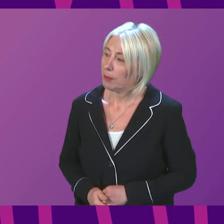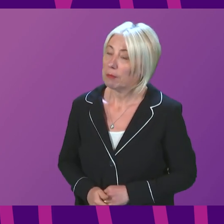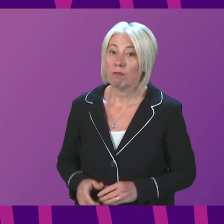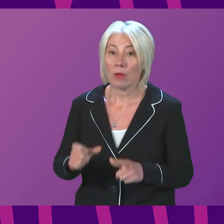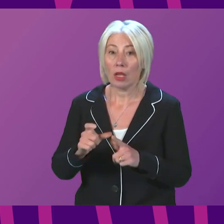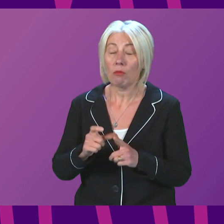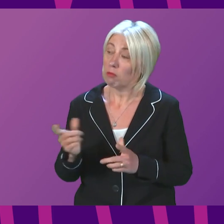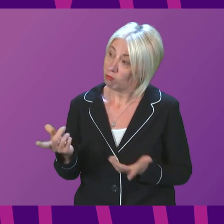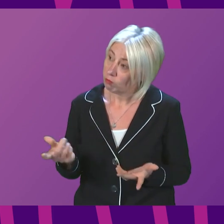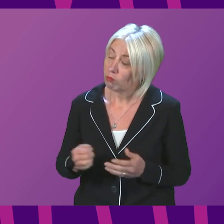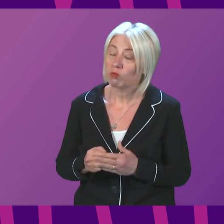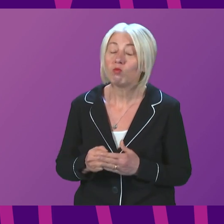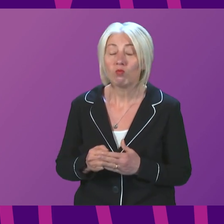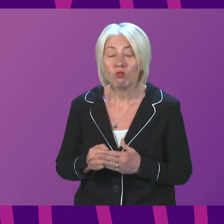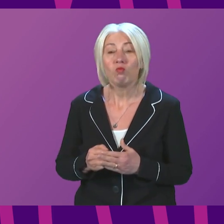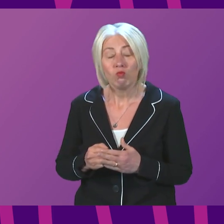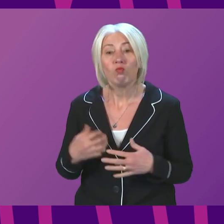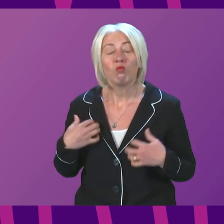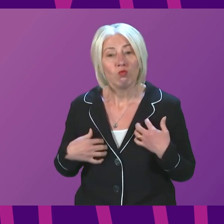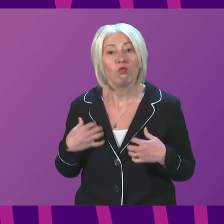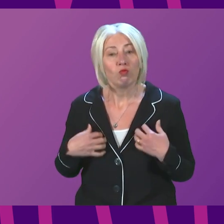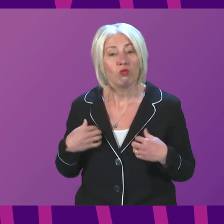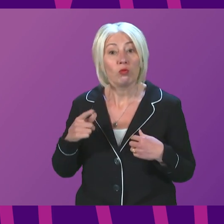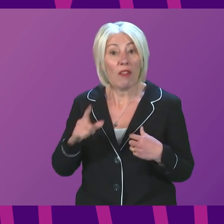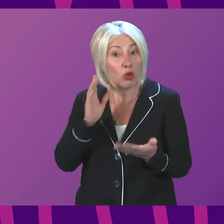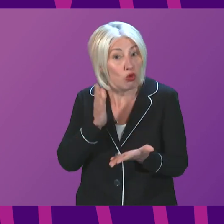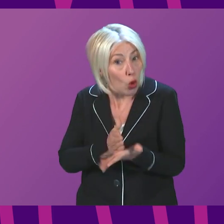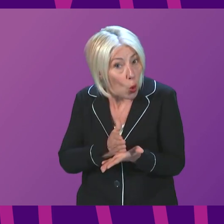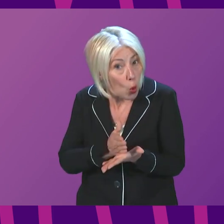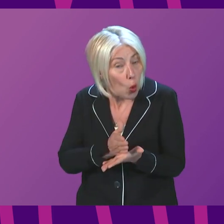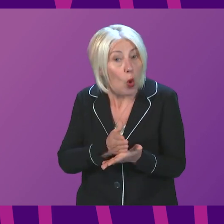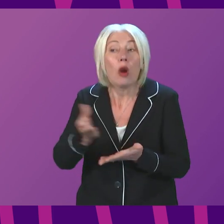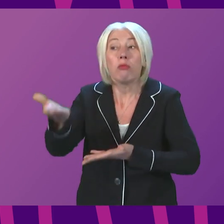If everything that the First Minister has just said is true and she really believes